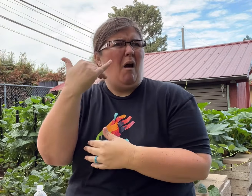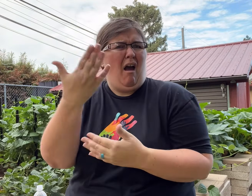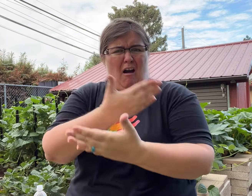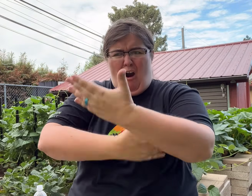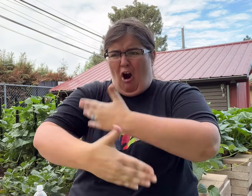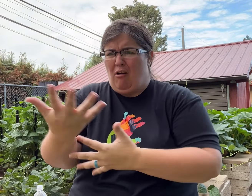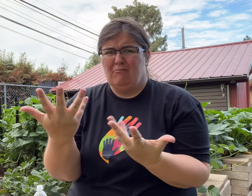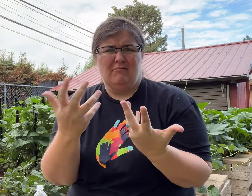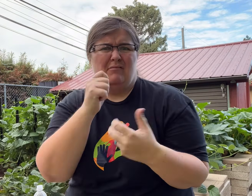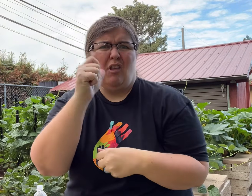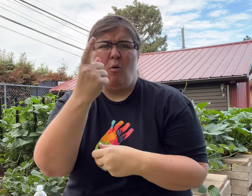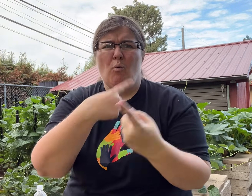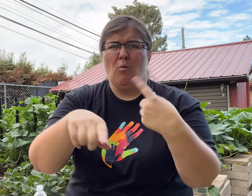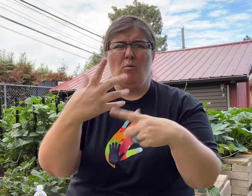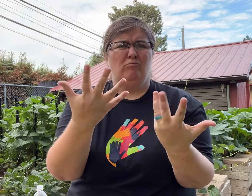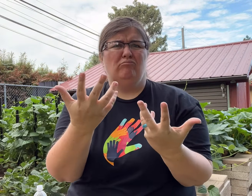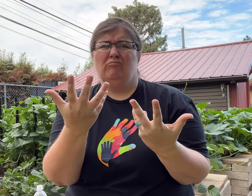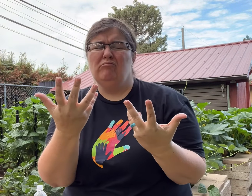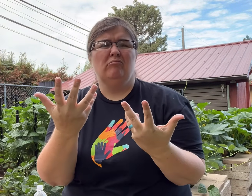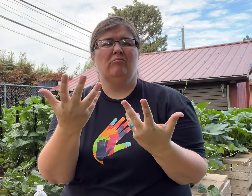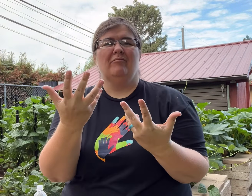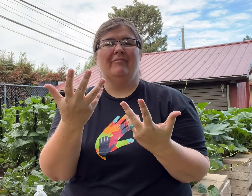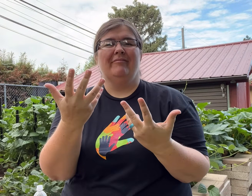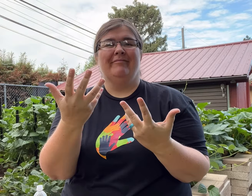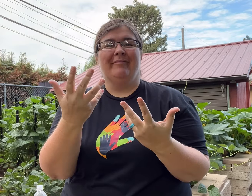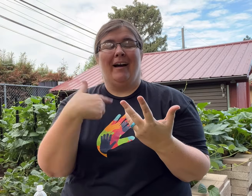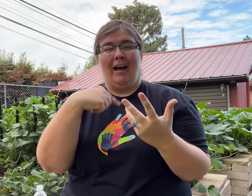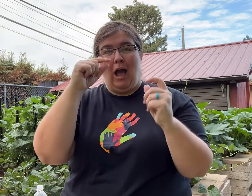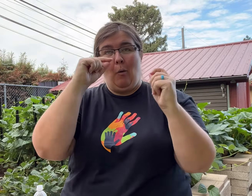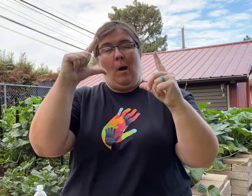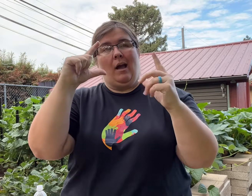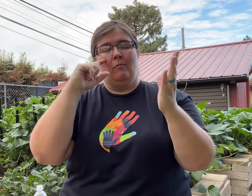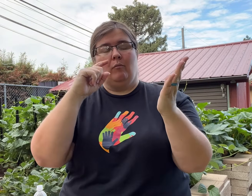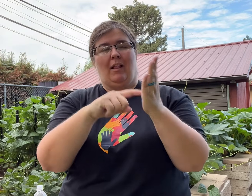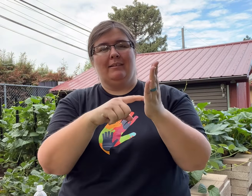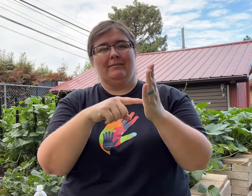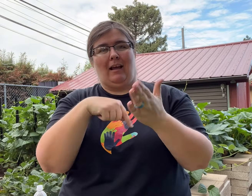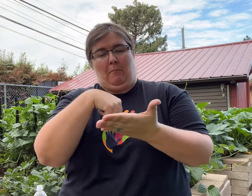in my dream, I'm just so confused. Why aren't my arms working? Why can't I sign? And then I